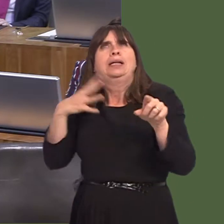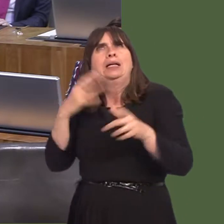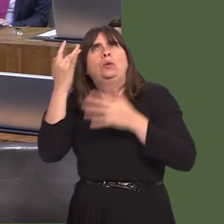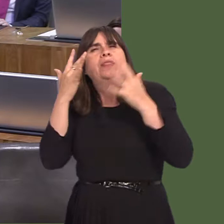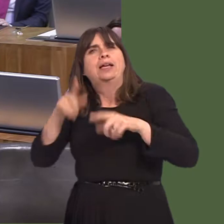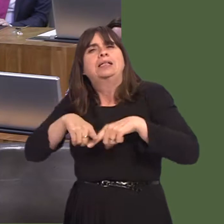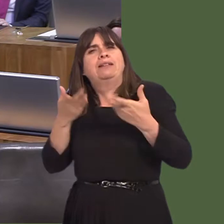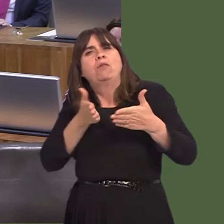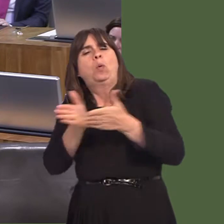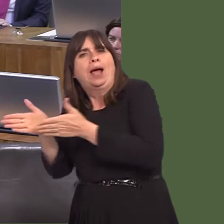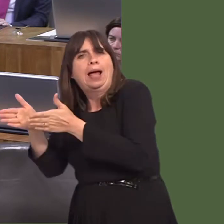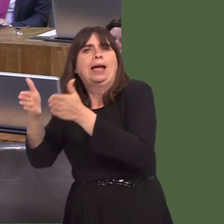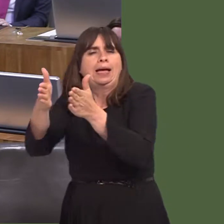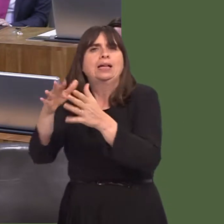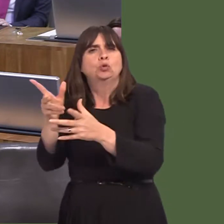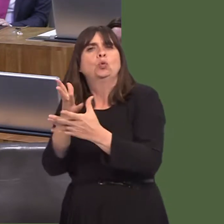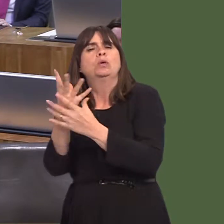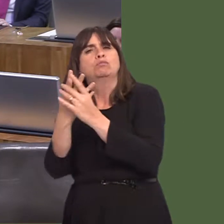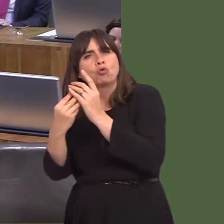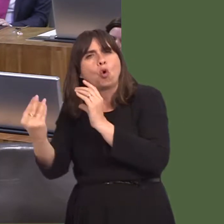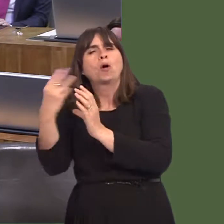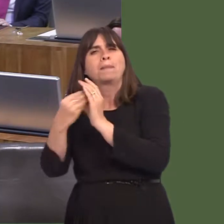terms of accessing a broadband speed that people will find acceptable.